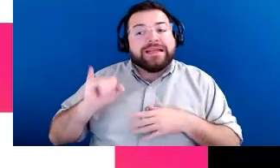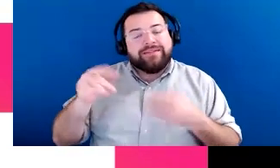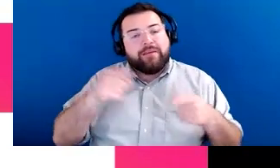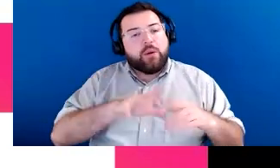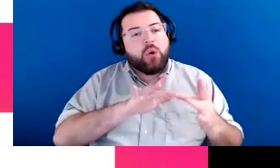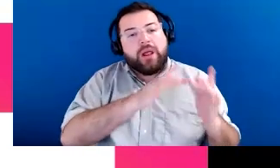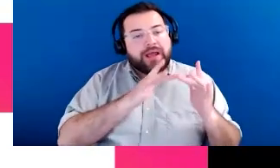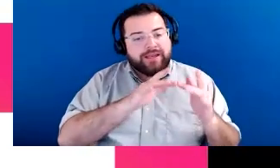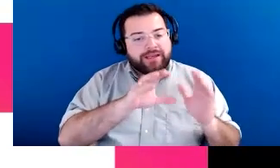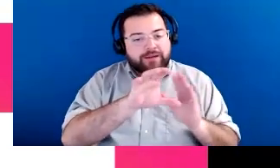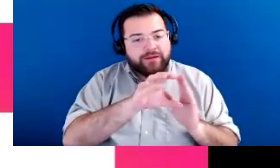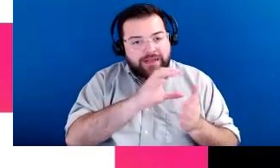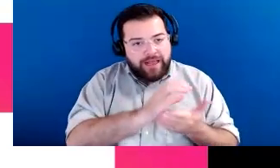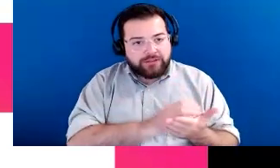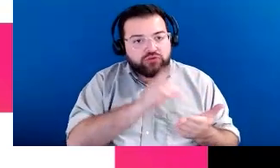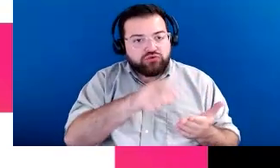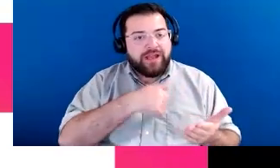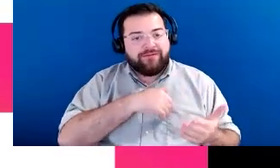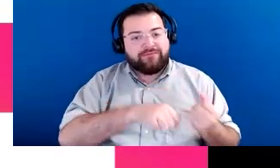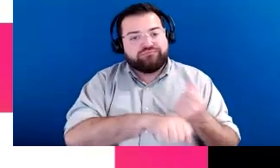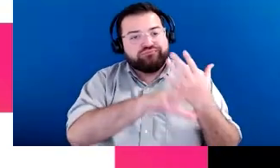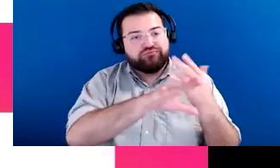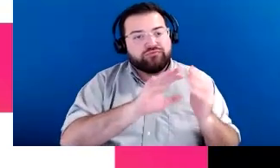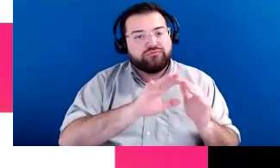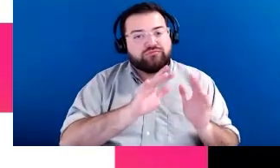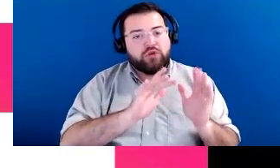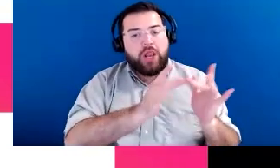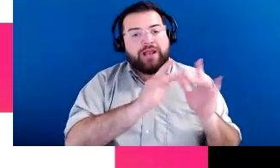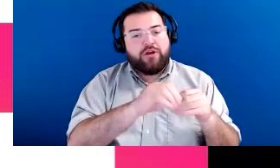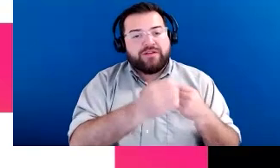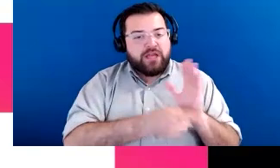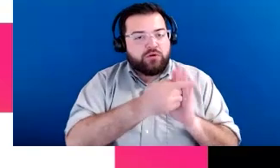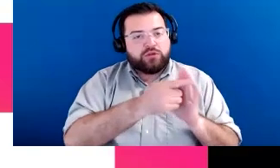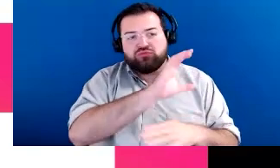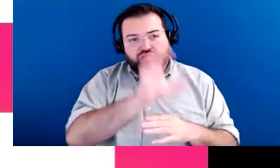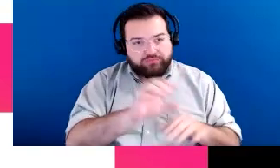office hour, Zoom, you know, office hour. That's perfectly fine.